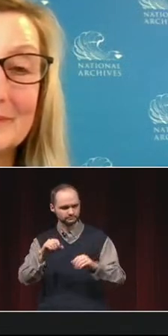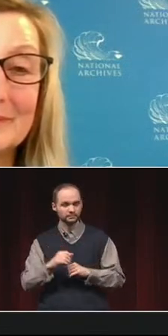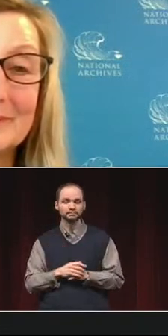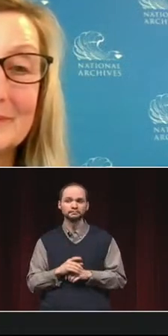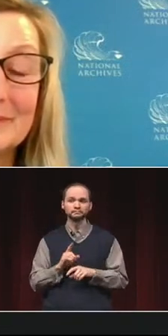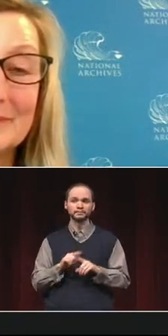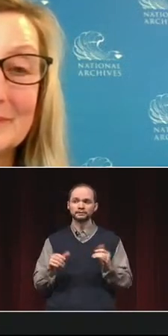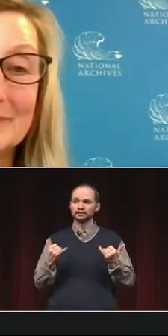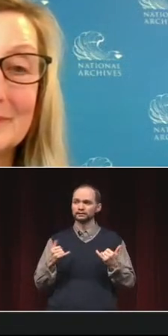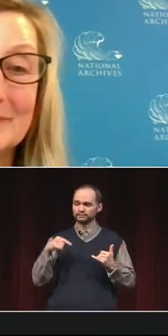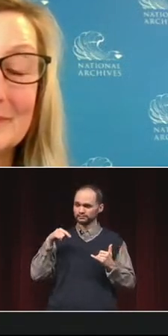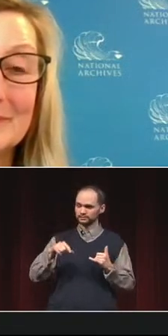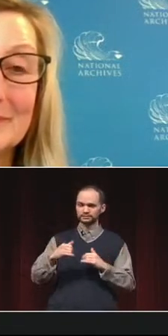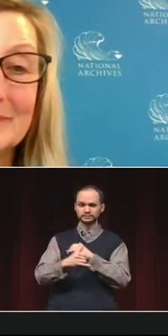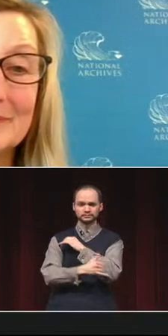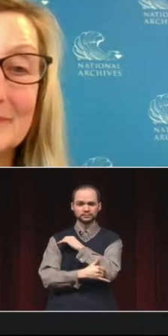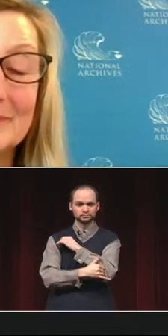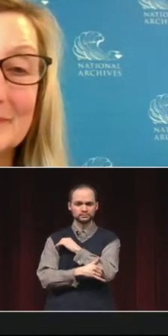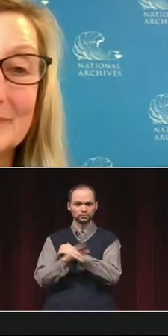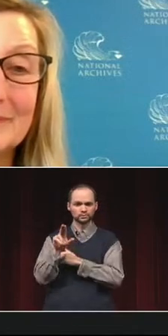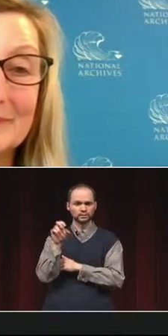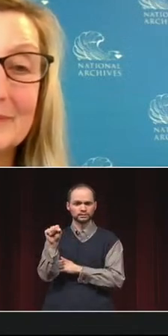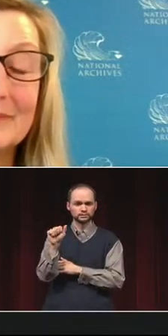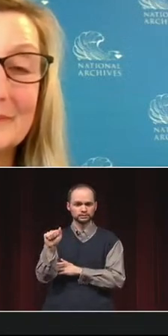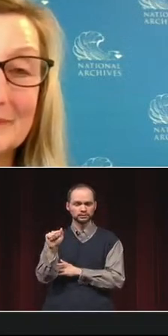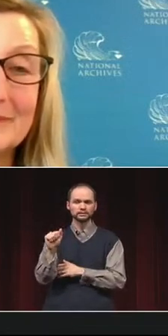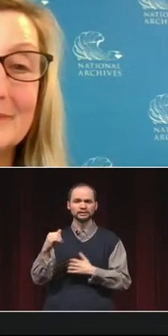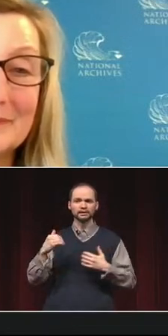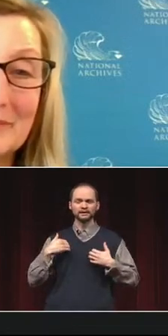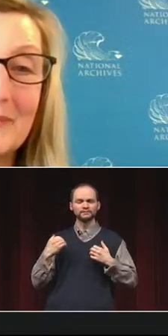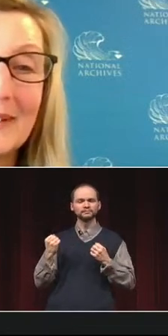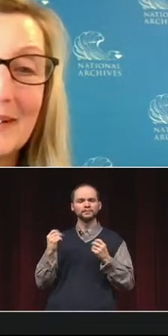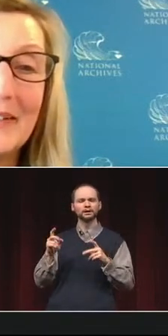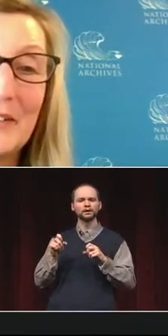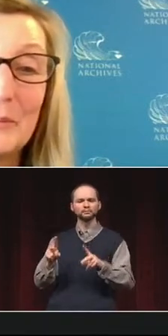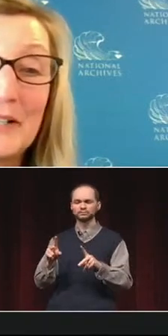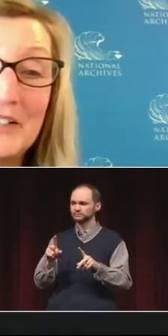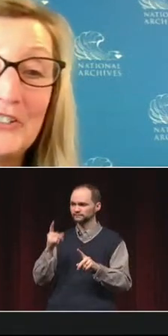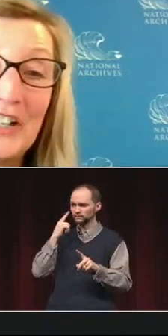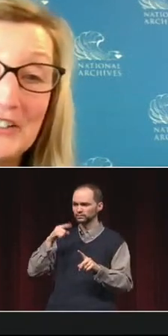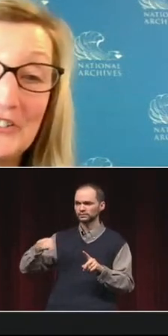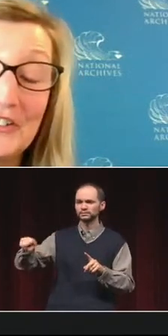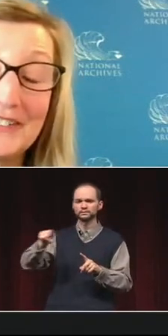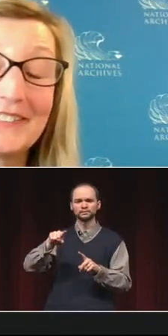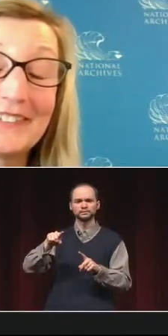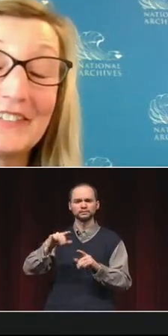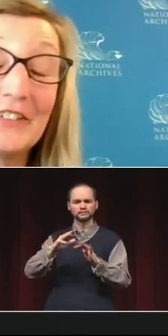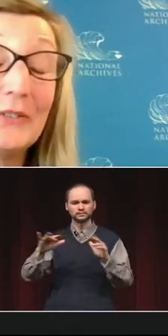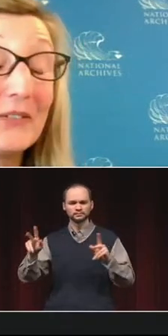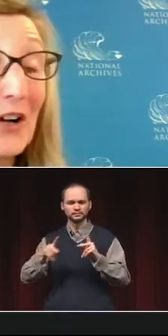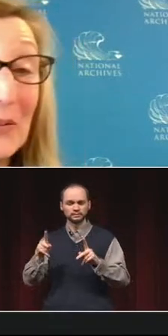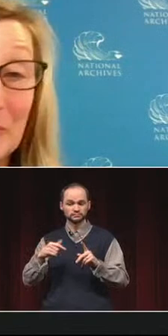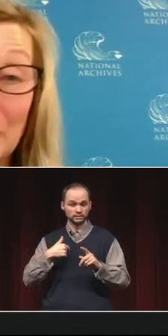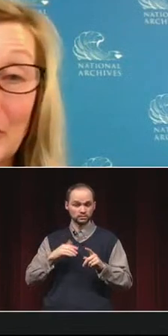people that I did not have when I was growing up. >> >>: So many changes. You saw them throughout